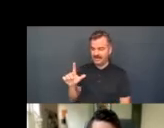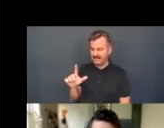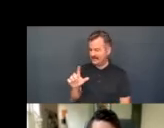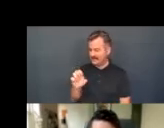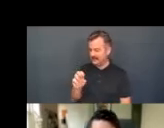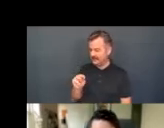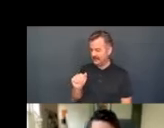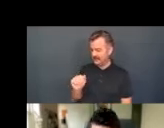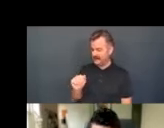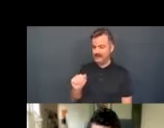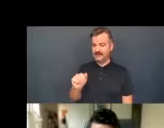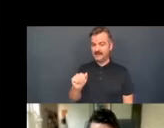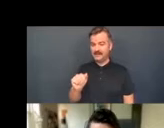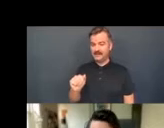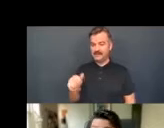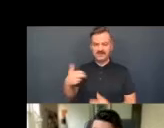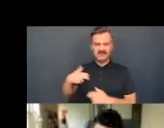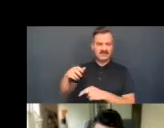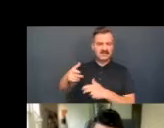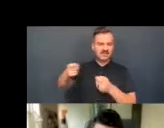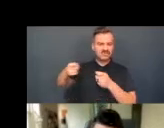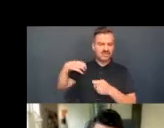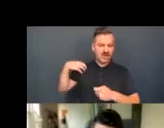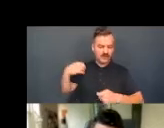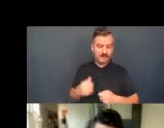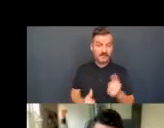a chair. 16:12:49 Most of his scholarship focuses on